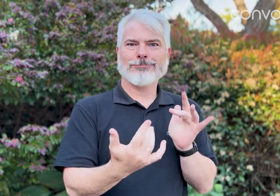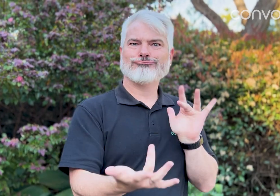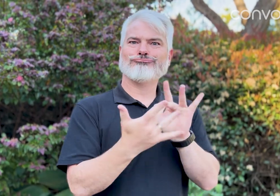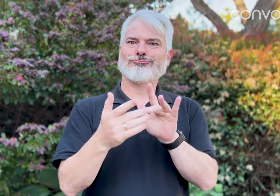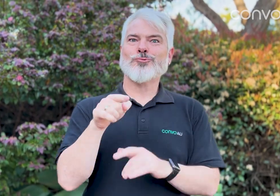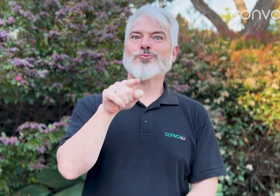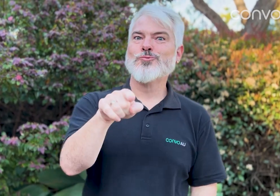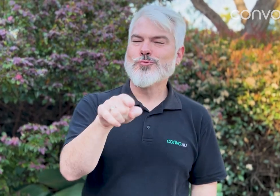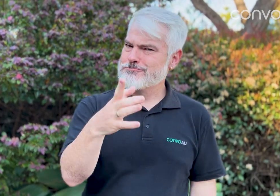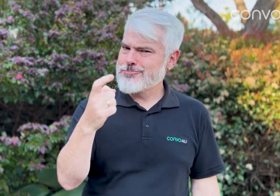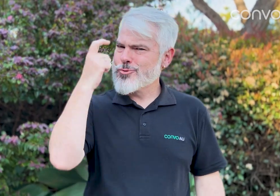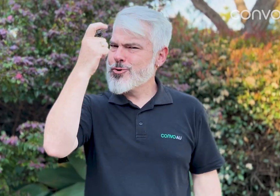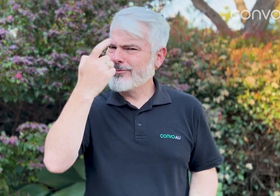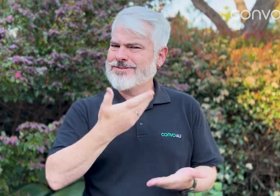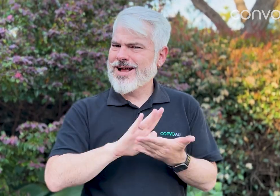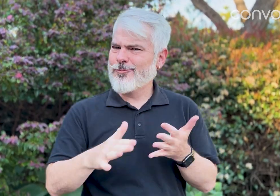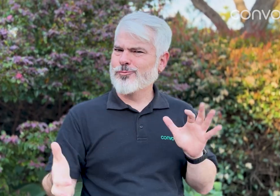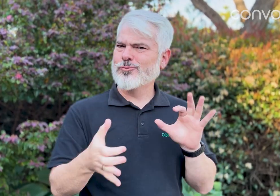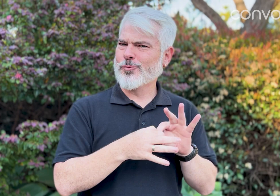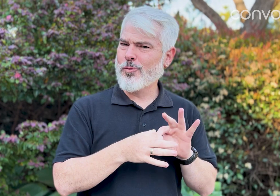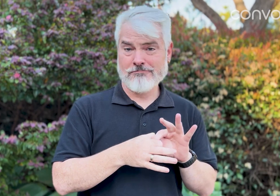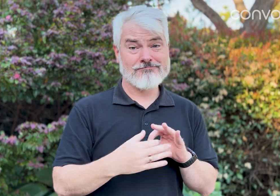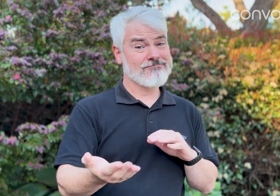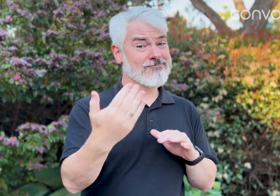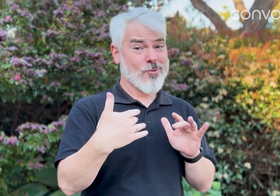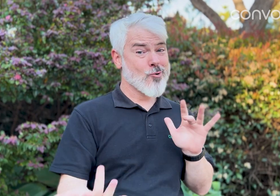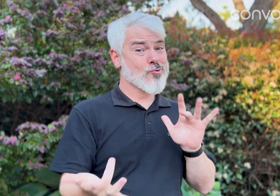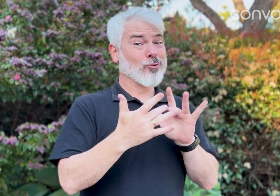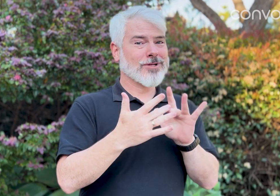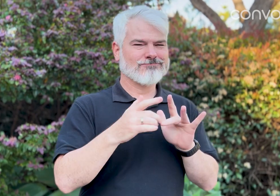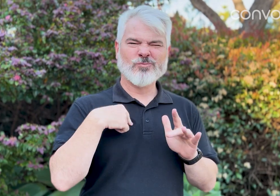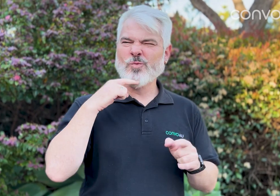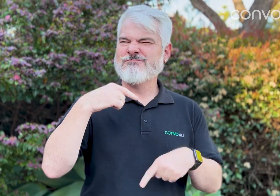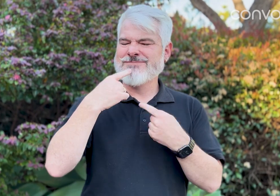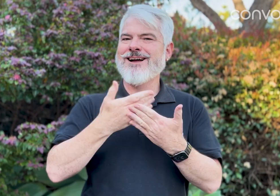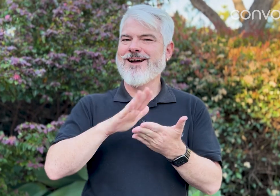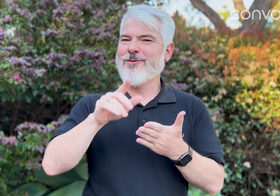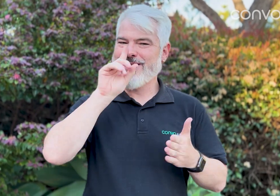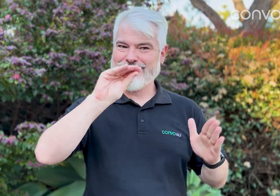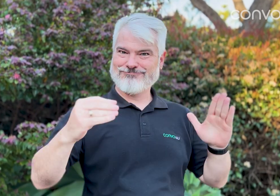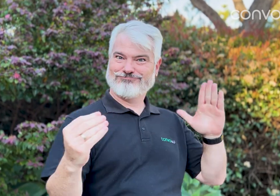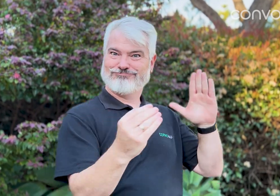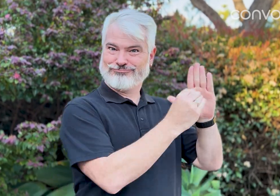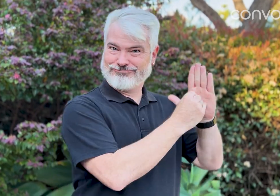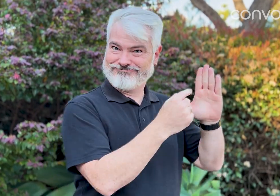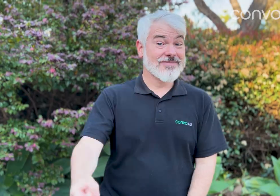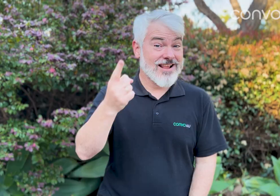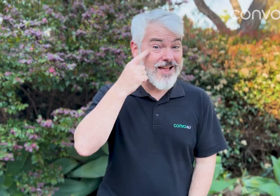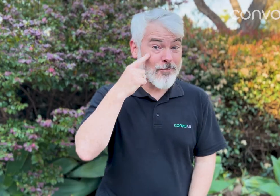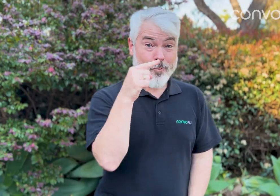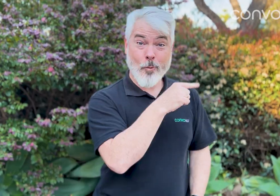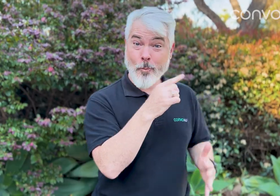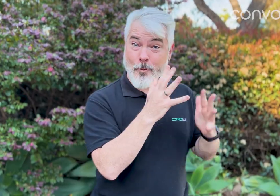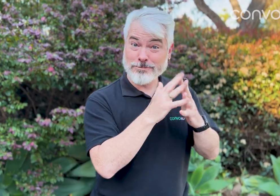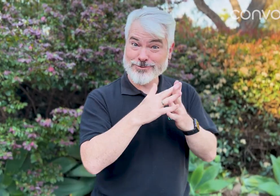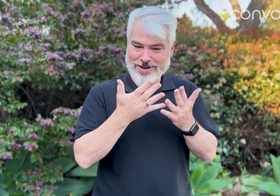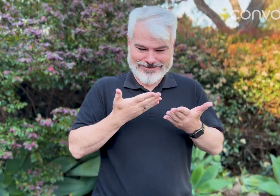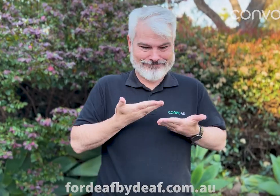Contact us to find out how you can join our Business Accessible Directory List today! Visit our website